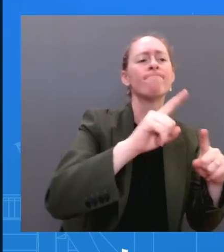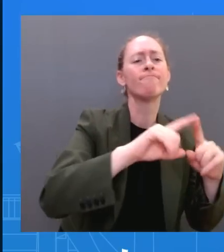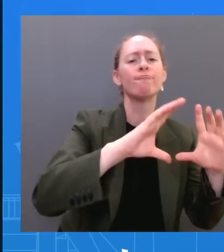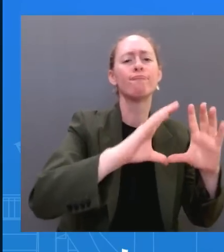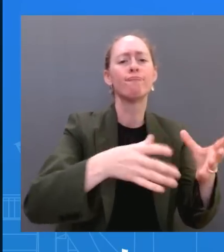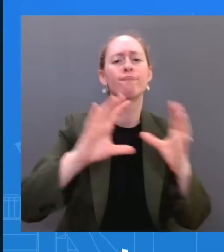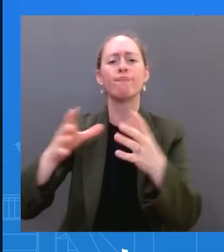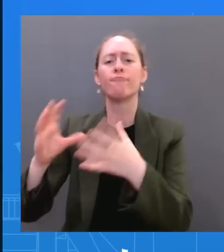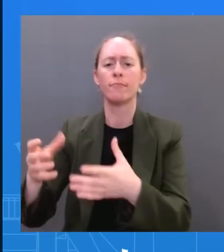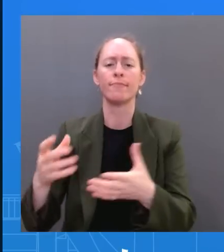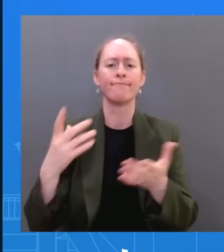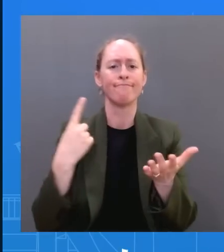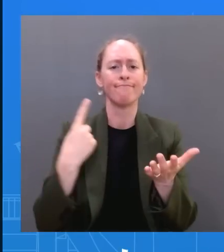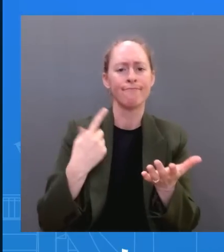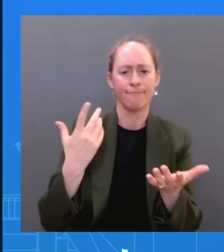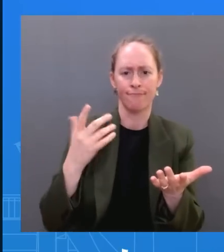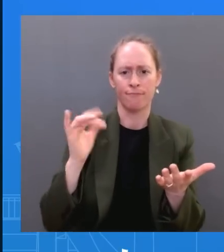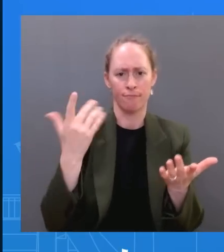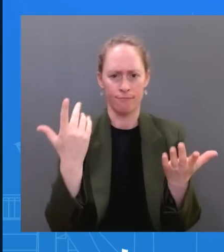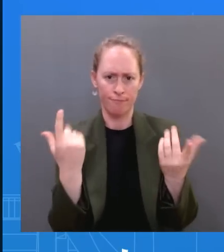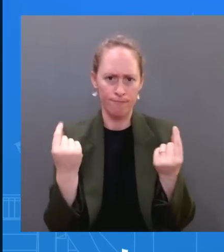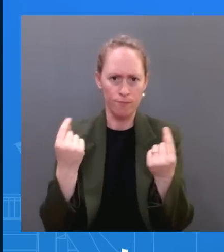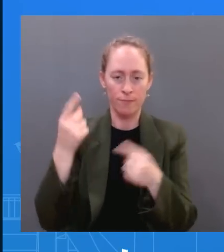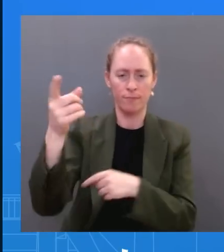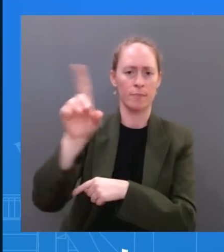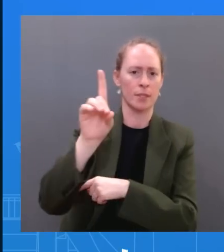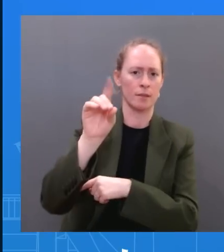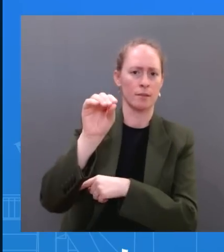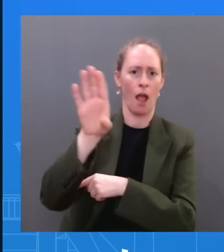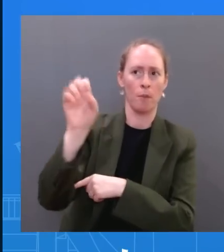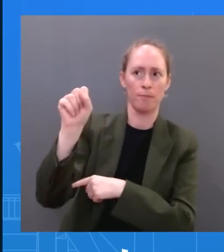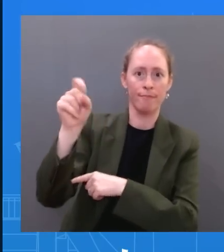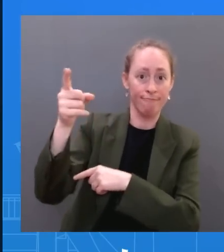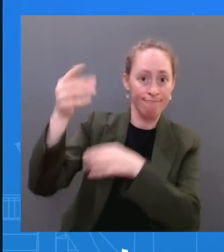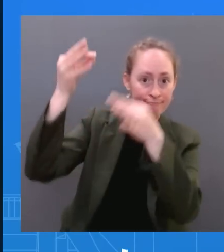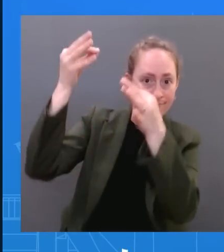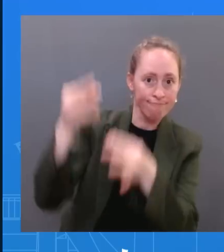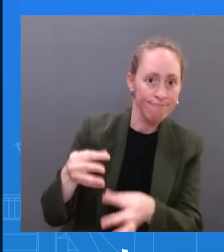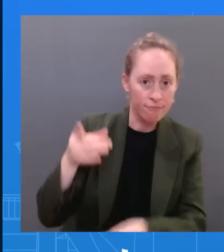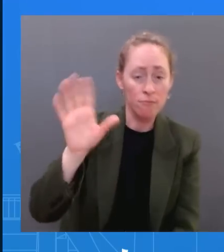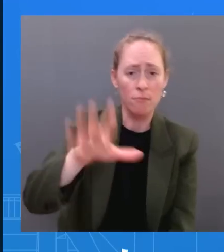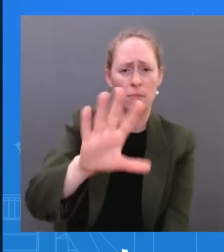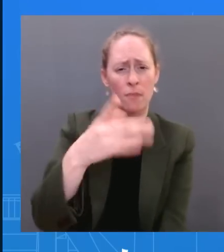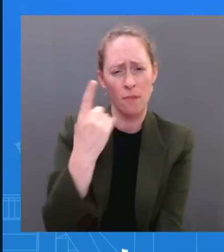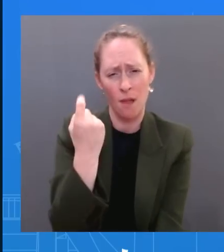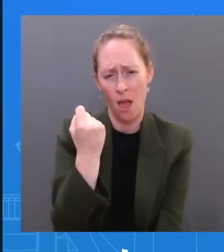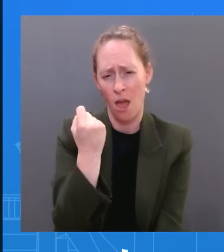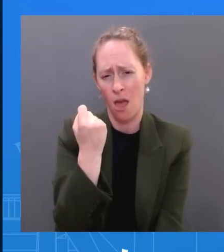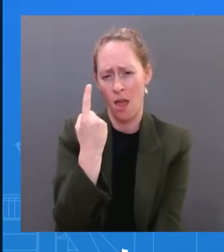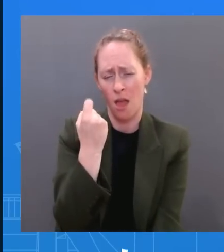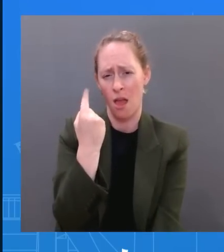But also -- we have to also remember that we started working on this prior to that, prior even when the decision leaked,